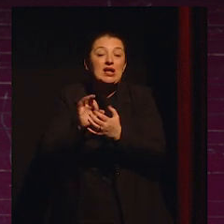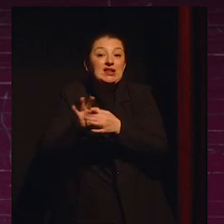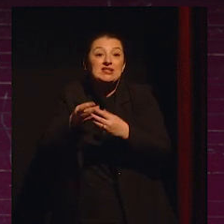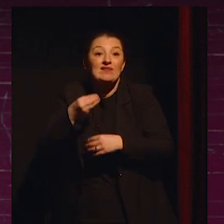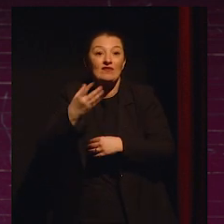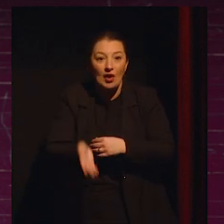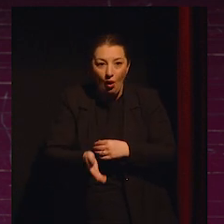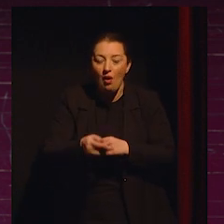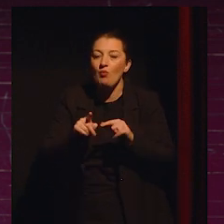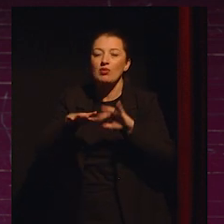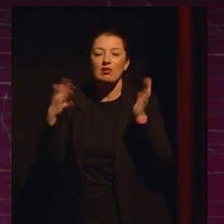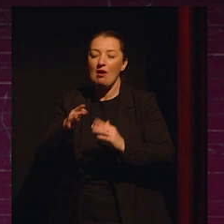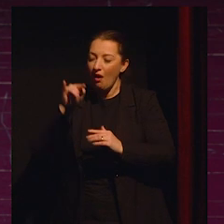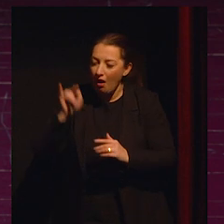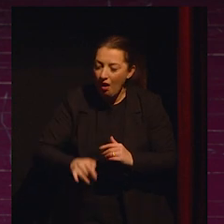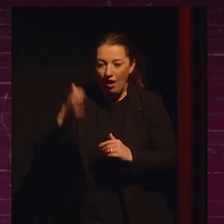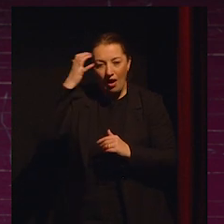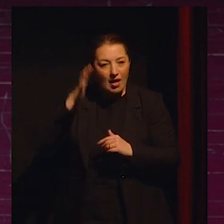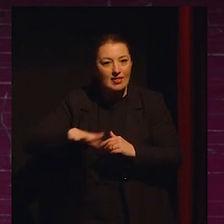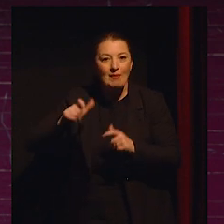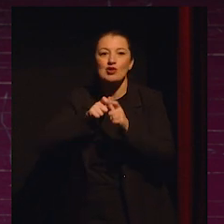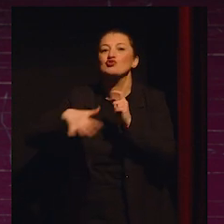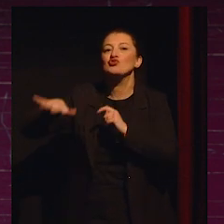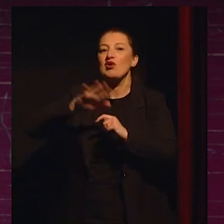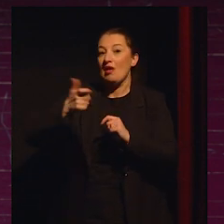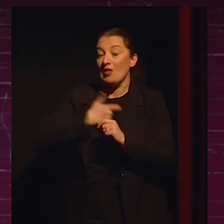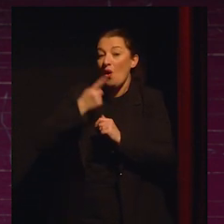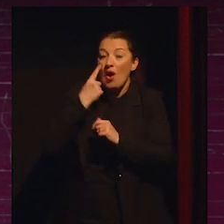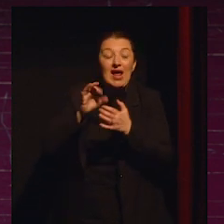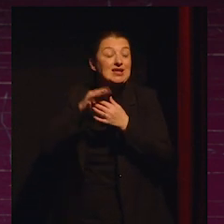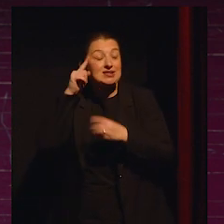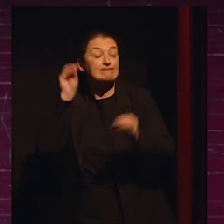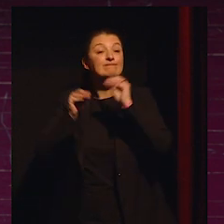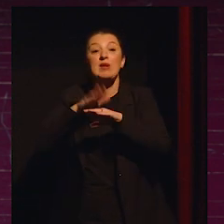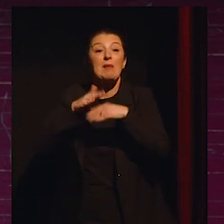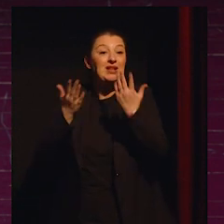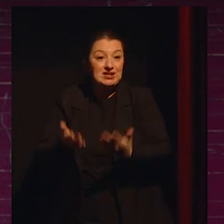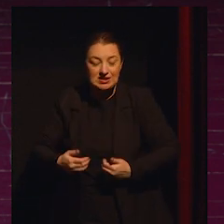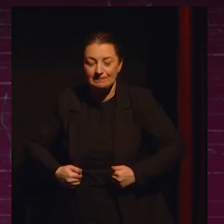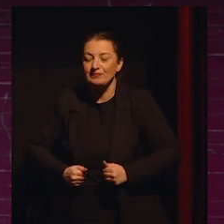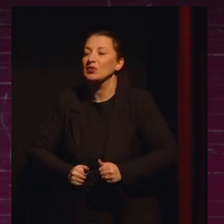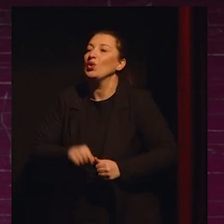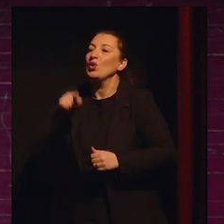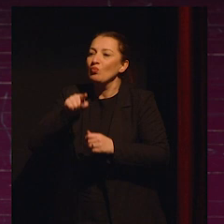and how can we design this in a more rights-based, more social justice based way? While looking for answers to this question,